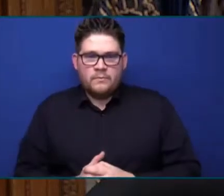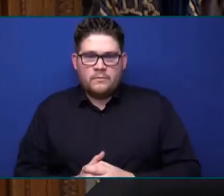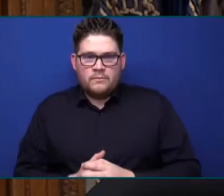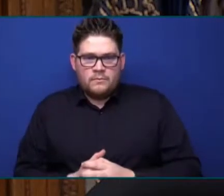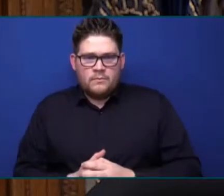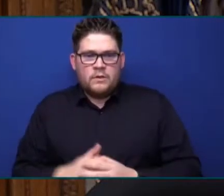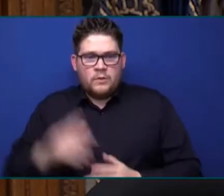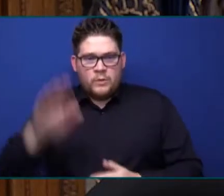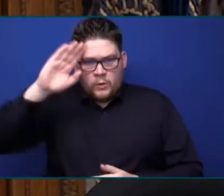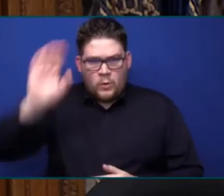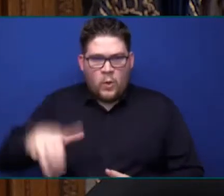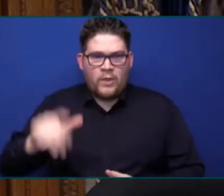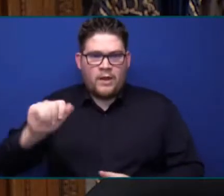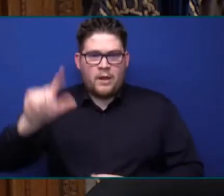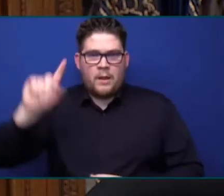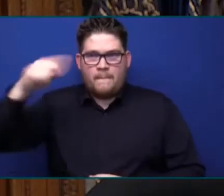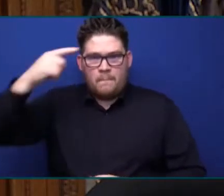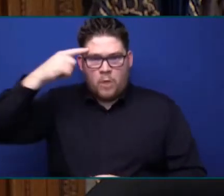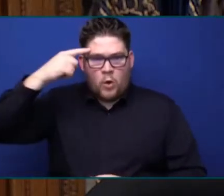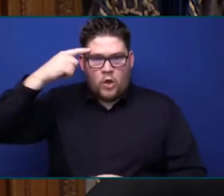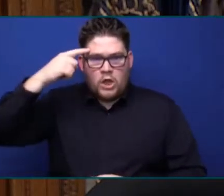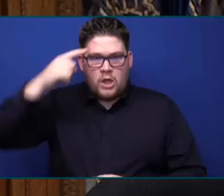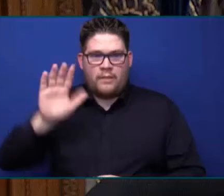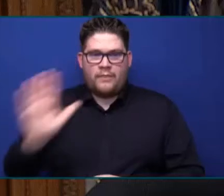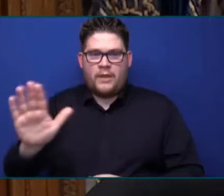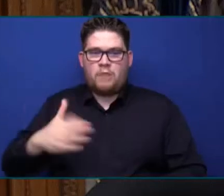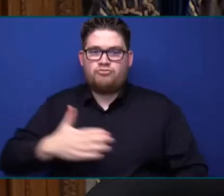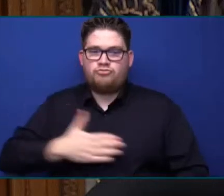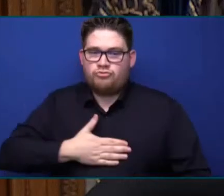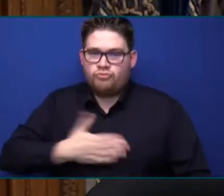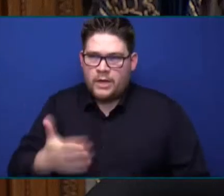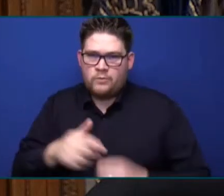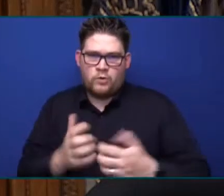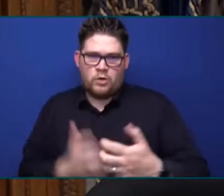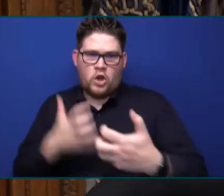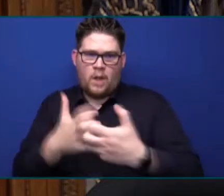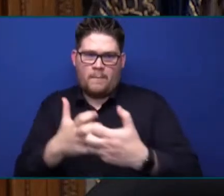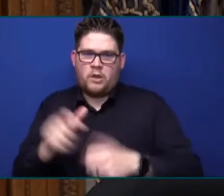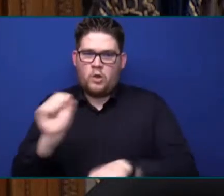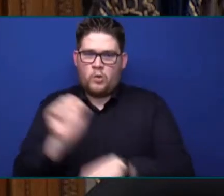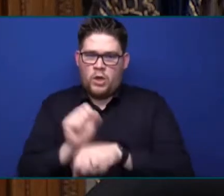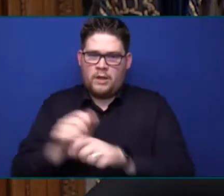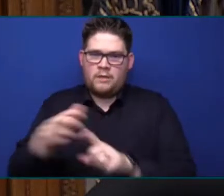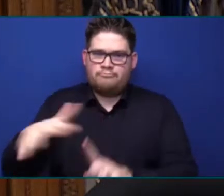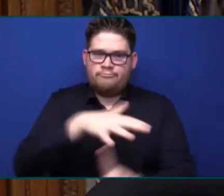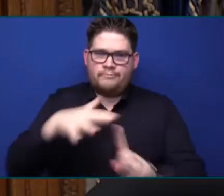workplace accommodations, can make all the difference in building an inclusive workforce.